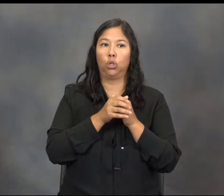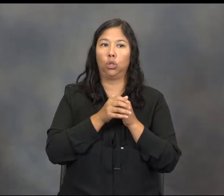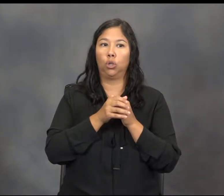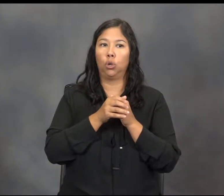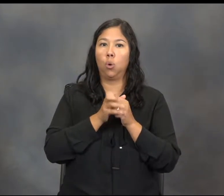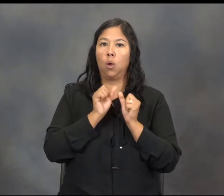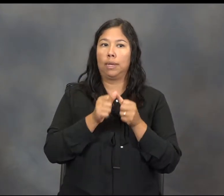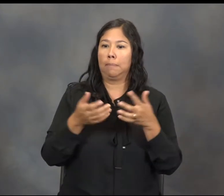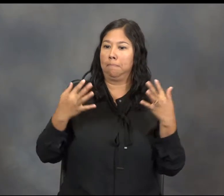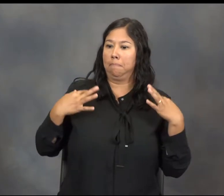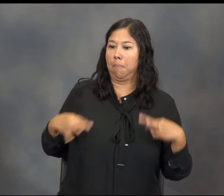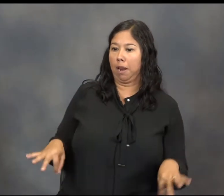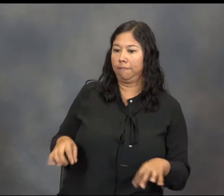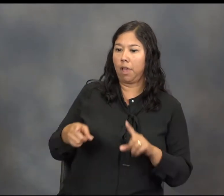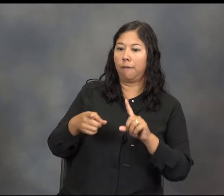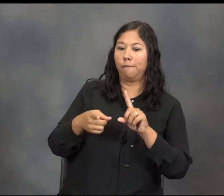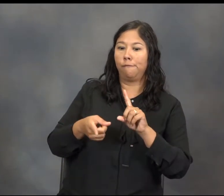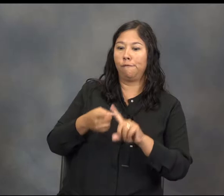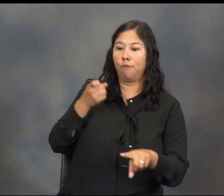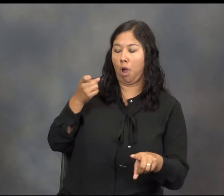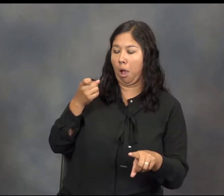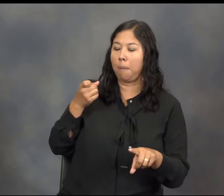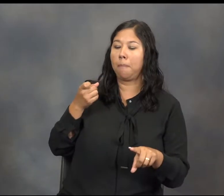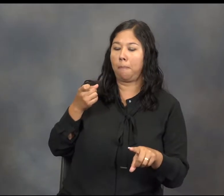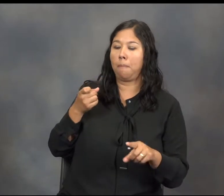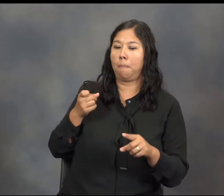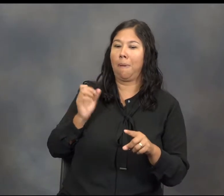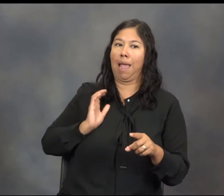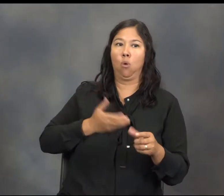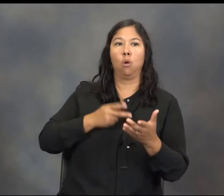you're maybe taking two and a half to three steps ahead.